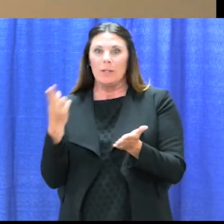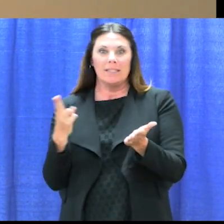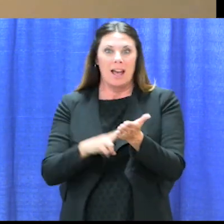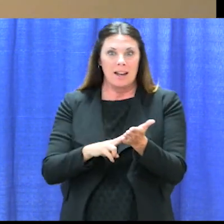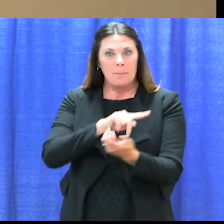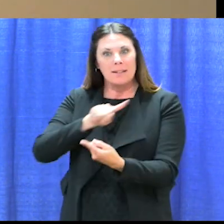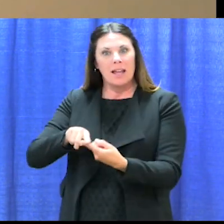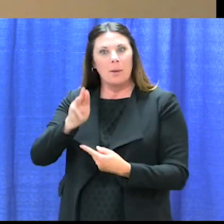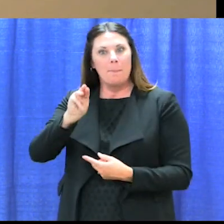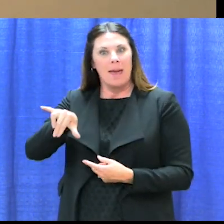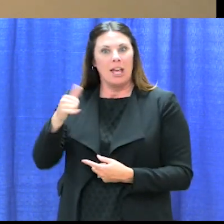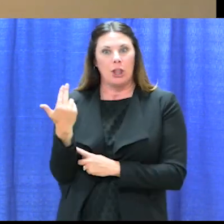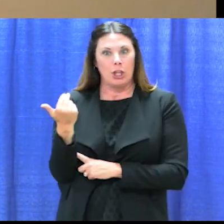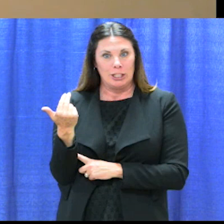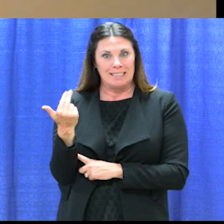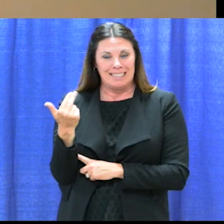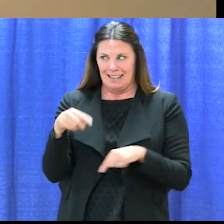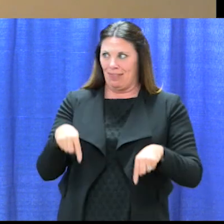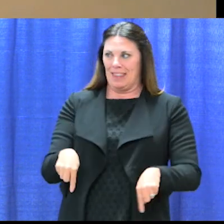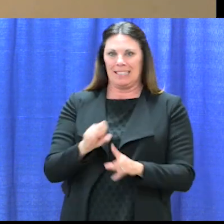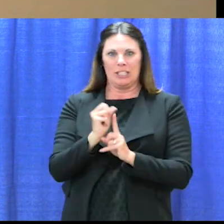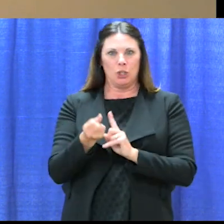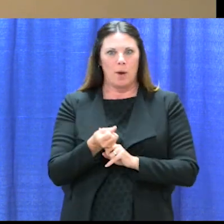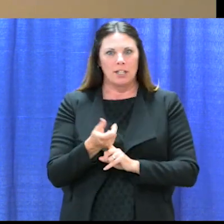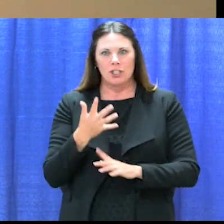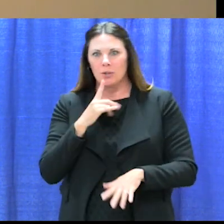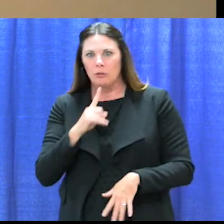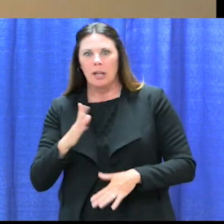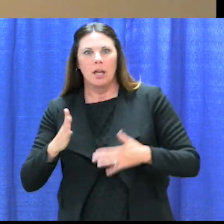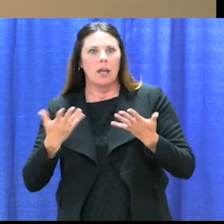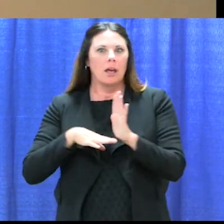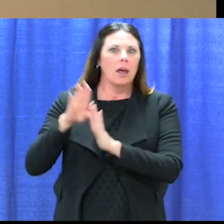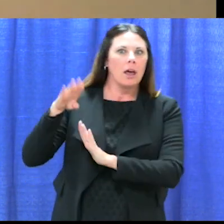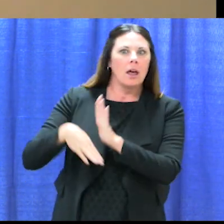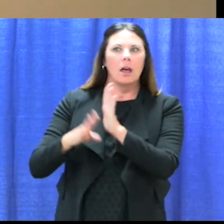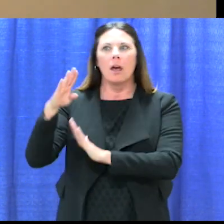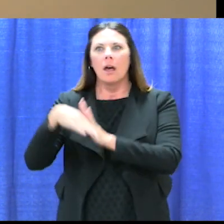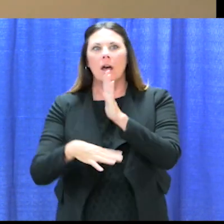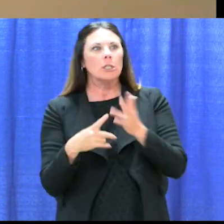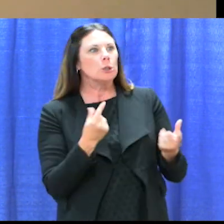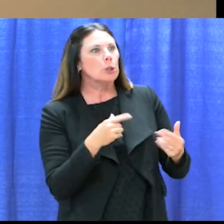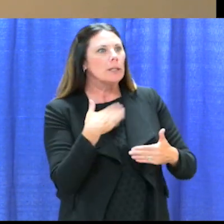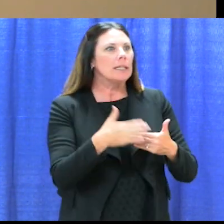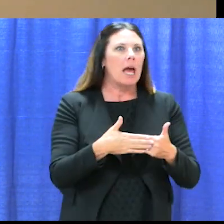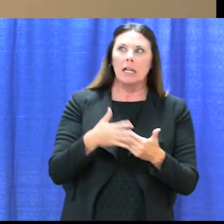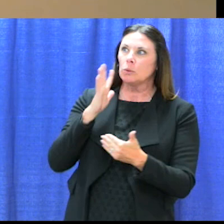The situation is very fluid it changes every day and conversations about next steps are underway.